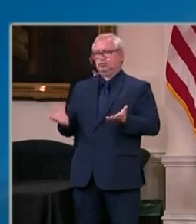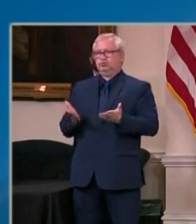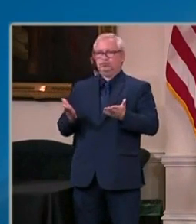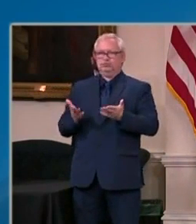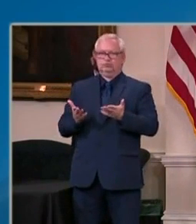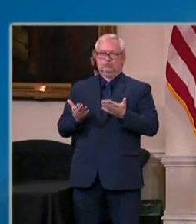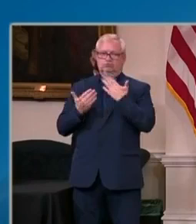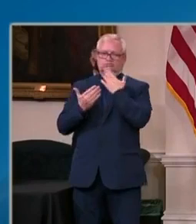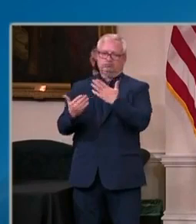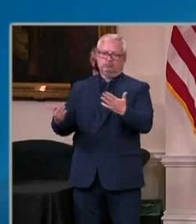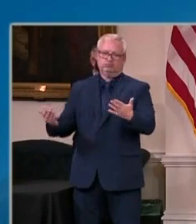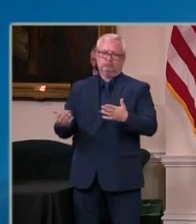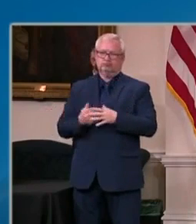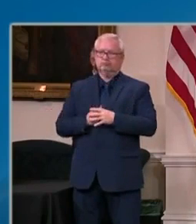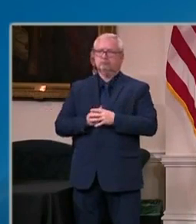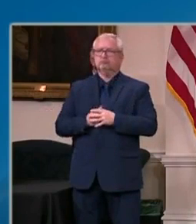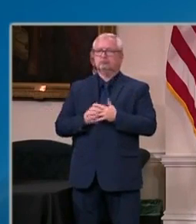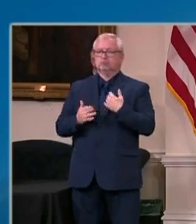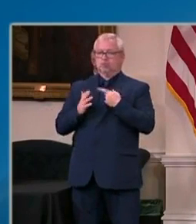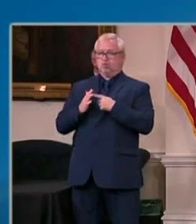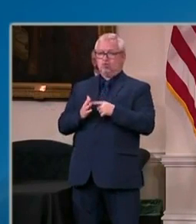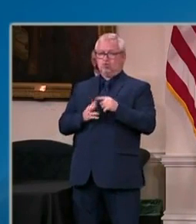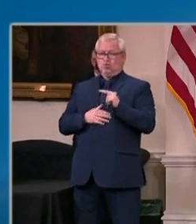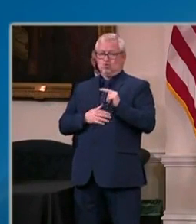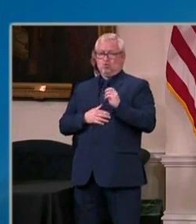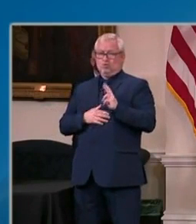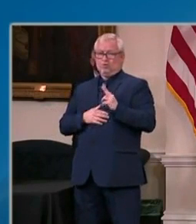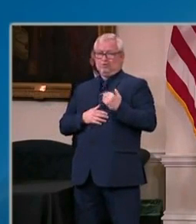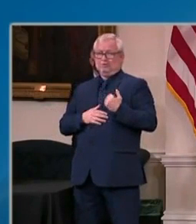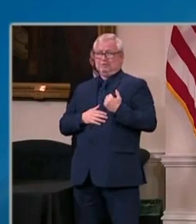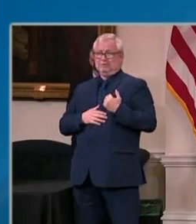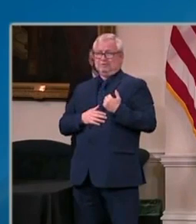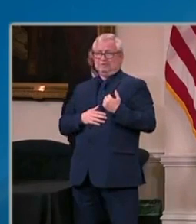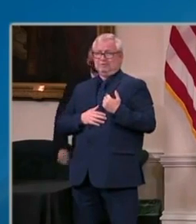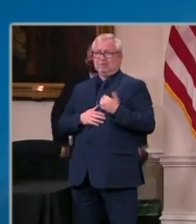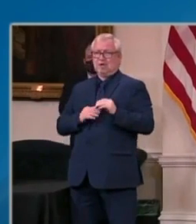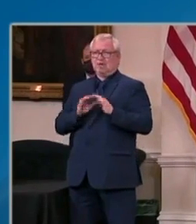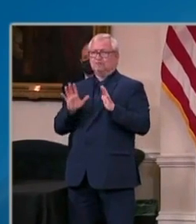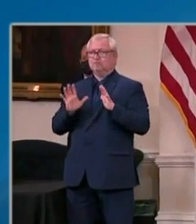IT IS A GREAT HONOR TO SPEAK TO YOU AGAIN TODAY.